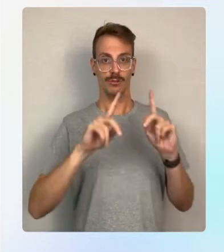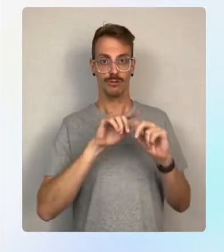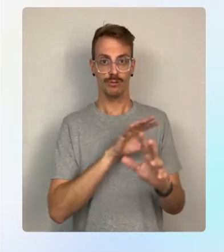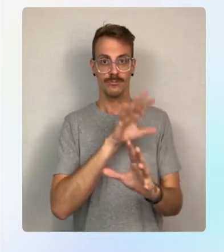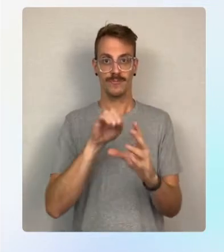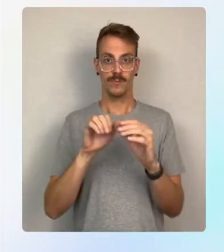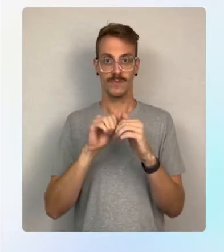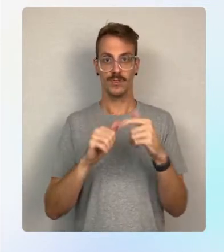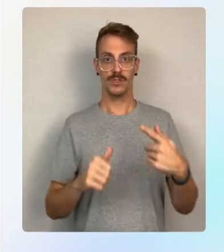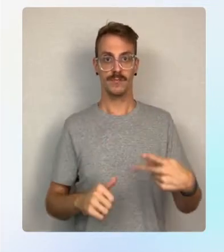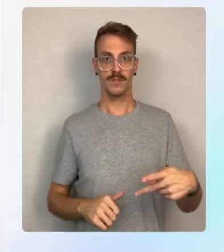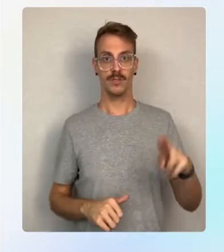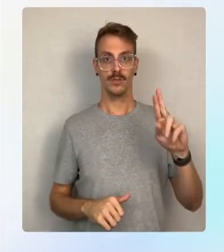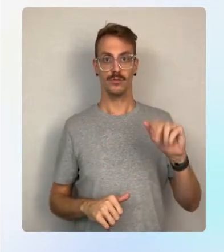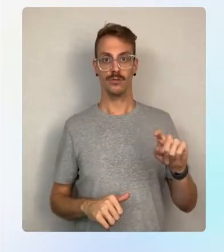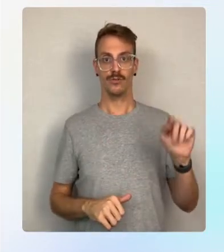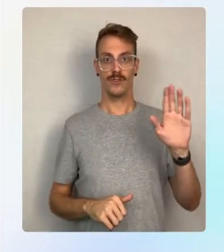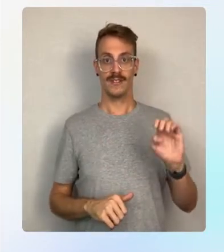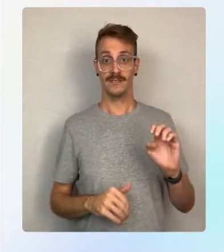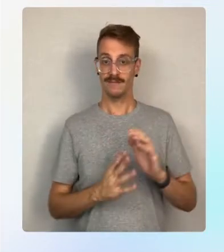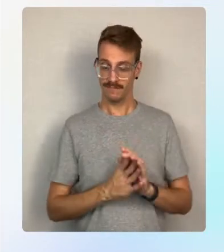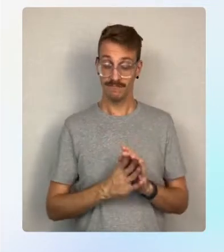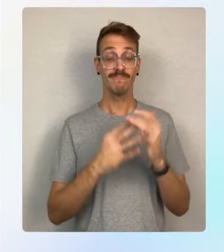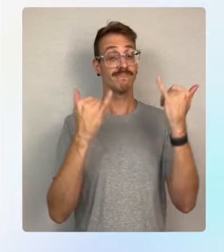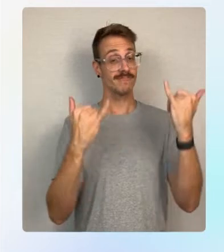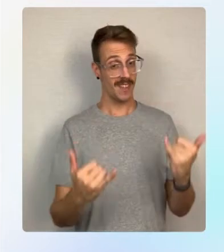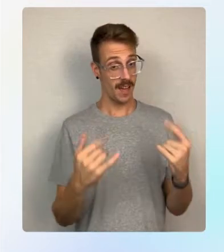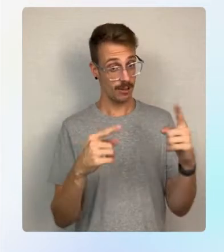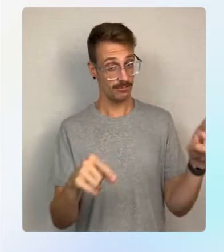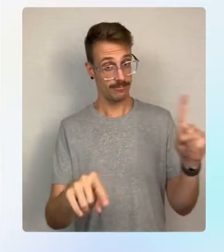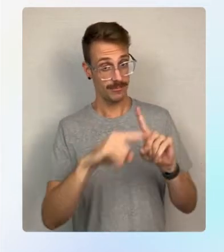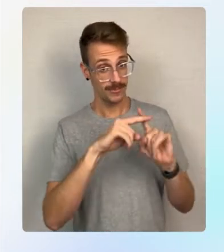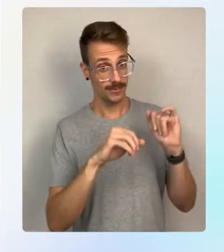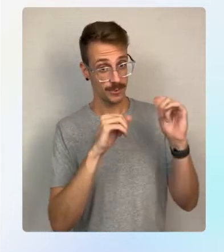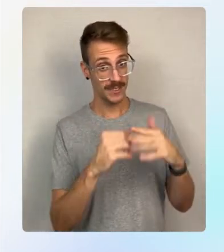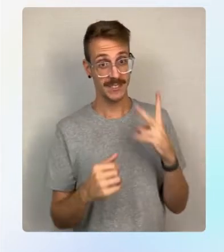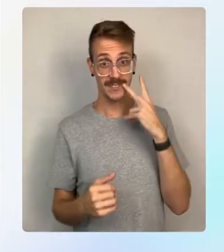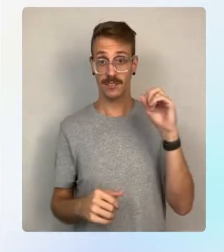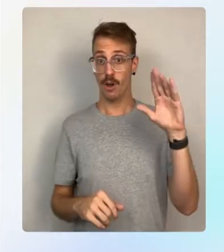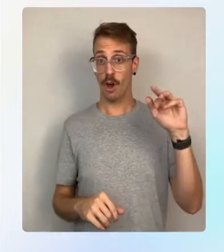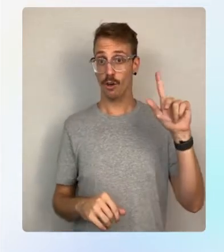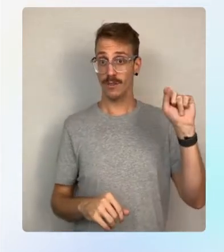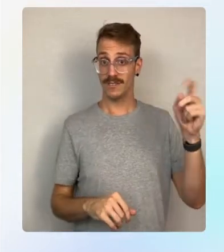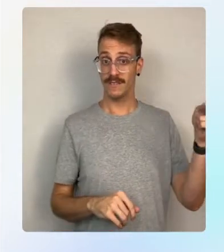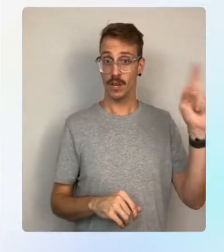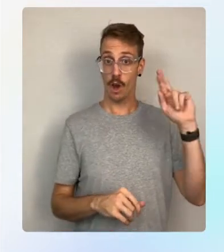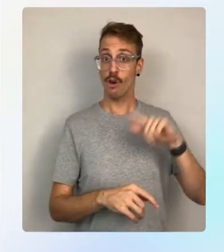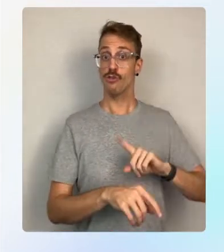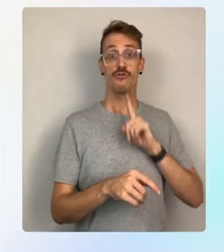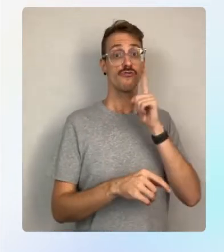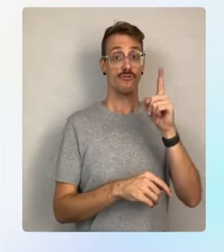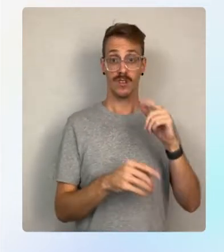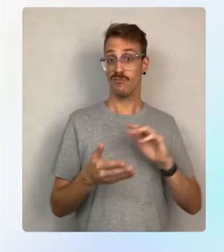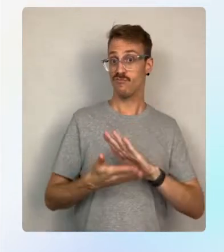to participate in a GPU trace. Furthermore, you will be able to see the Oculus VR runtime service